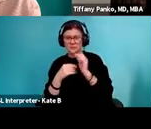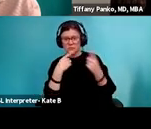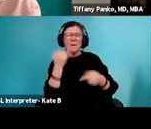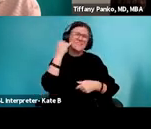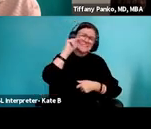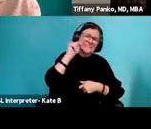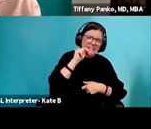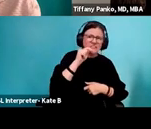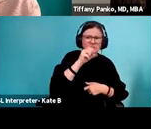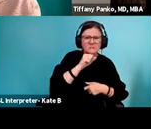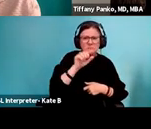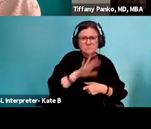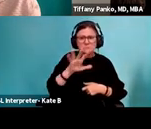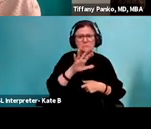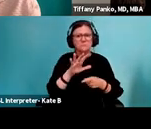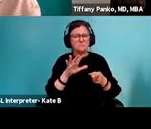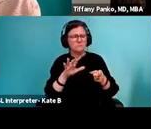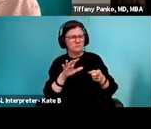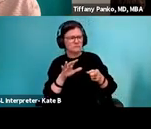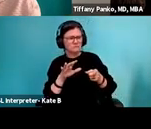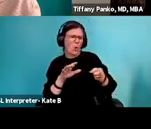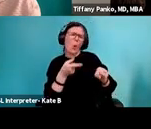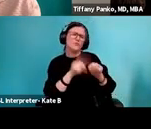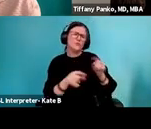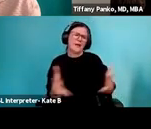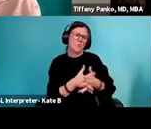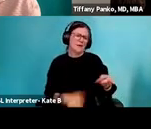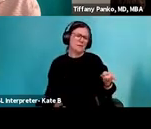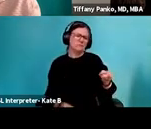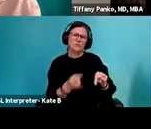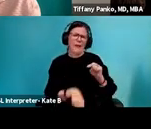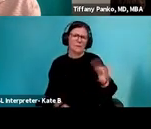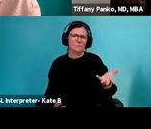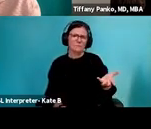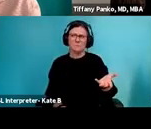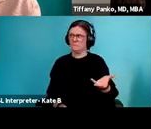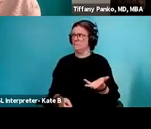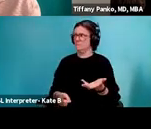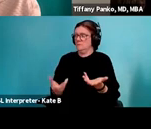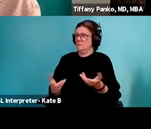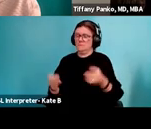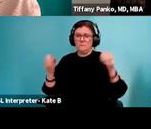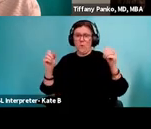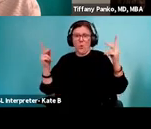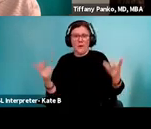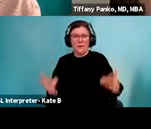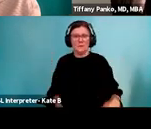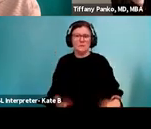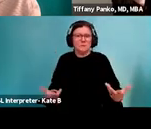medicine which was rare, that they couldn’t get pregnant and so that kind of halted any